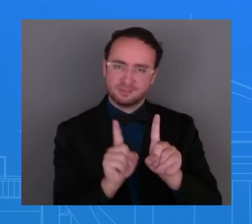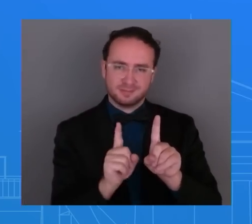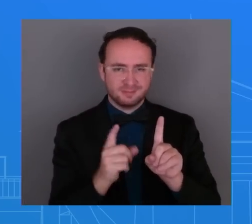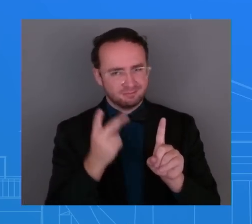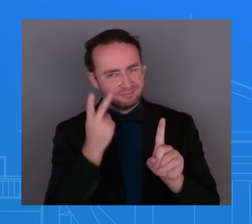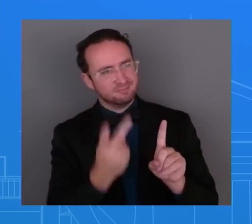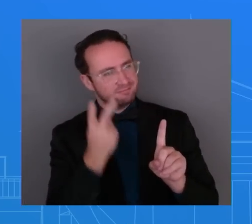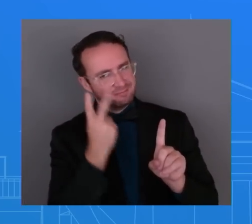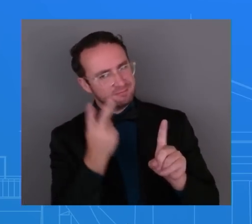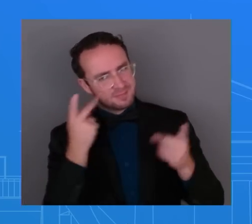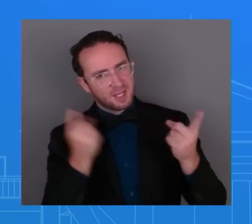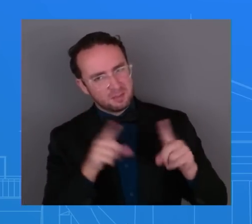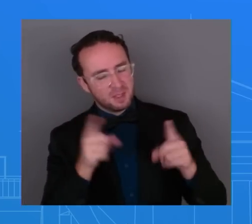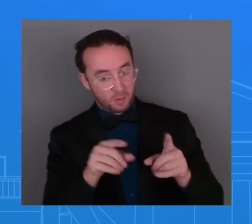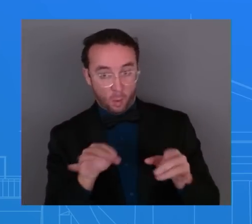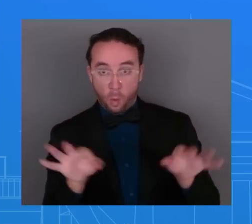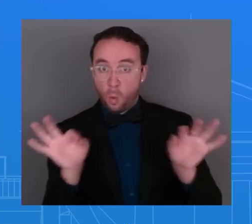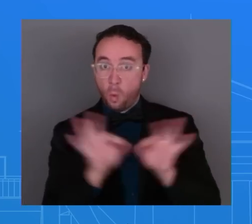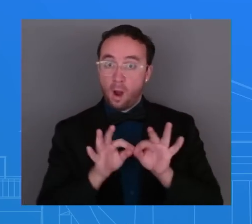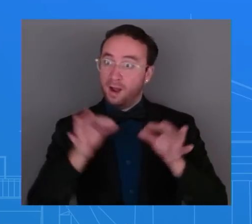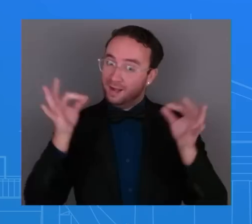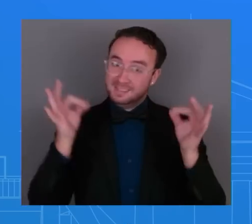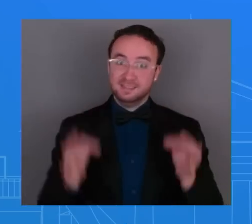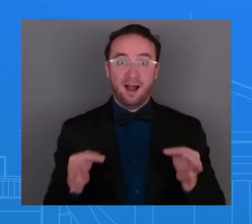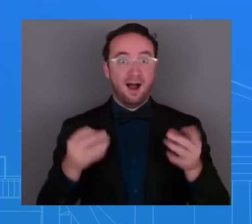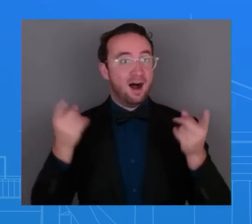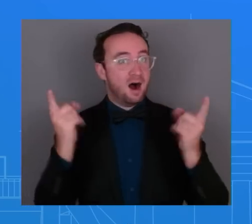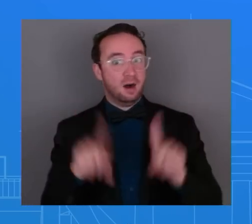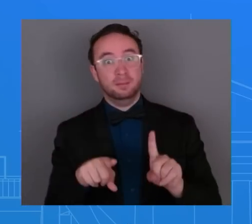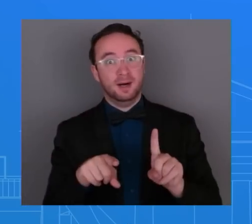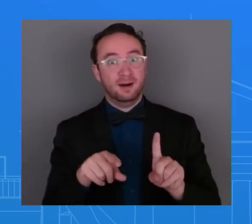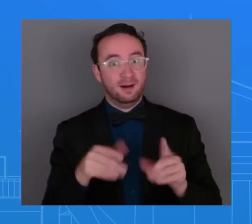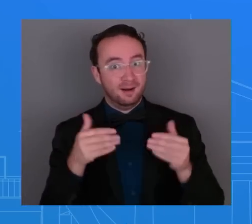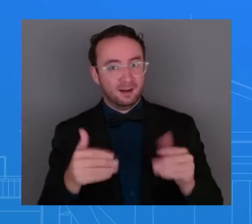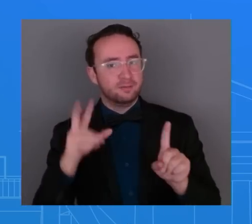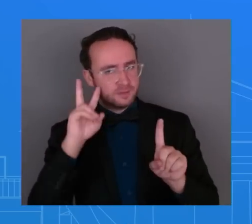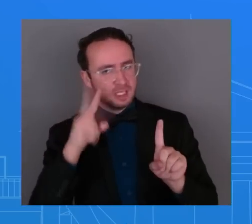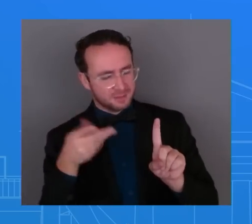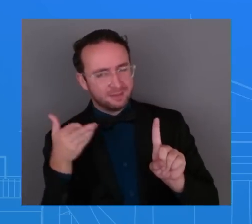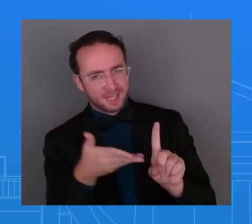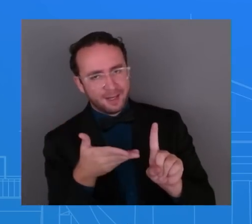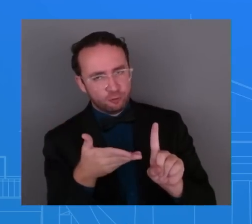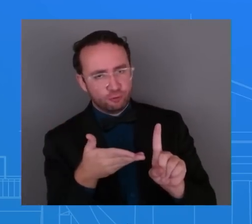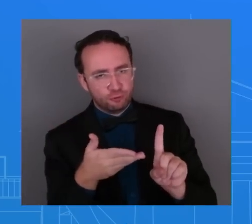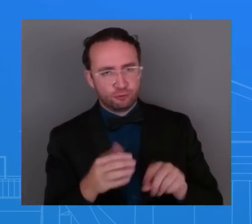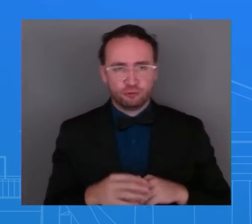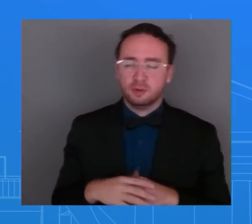The Press: Thank you, Karine. Ms. Jean-Pierre: All right. Go ahead, Lalit. The Press: Thank you. Two questions. One on Bangladesh. The other one on India.